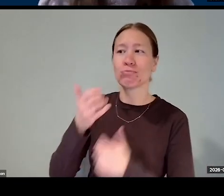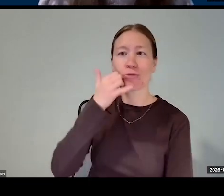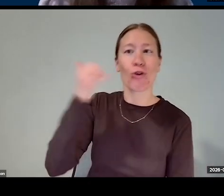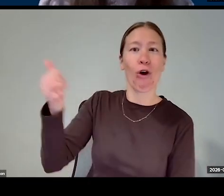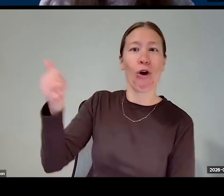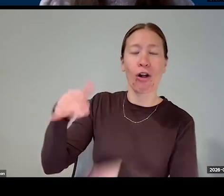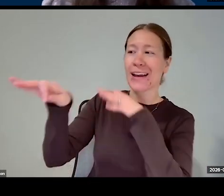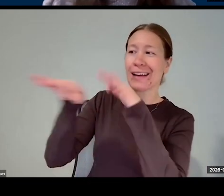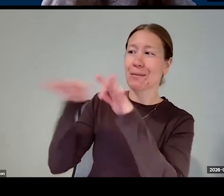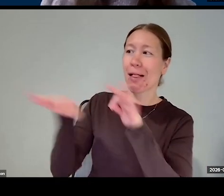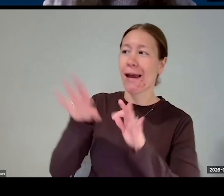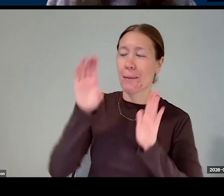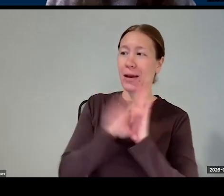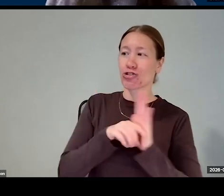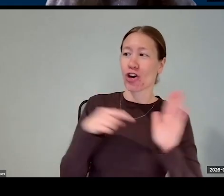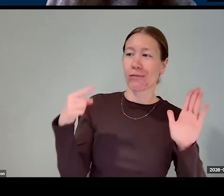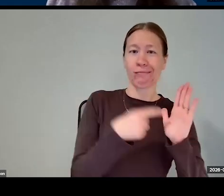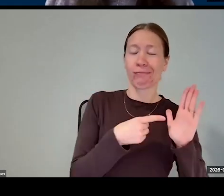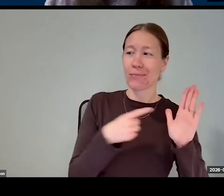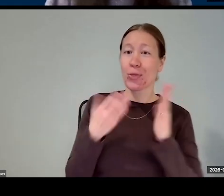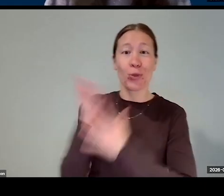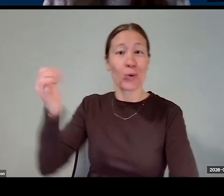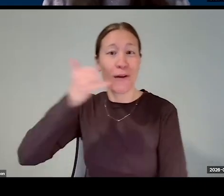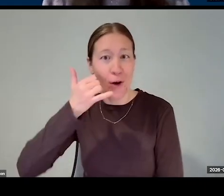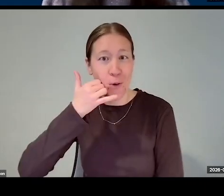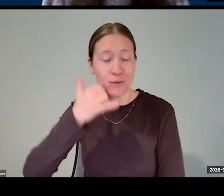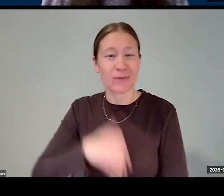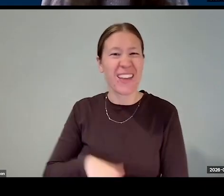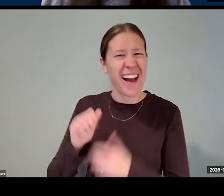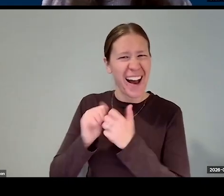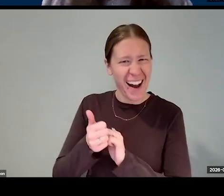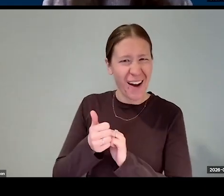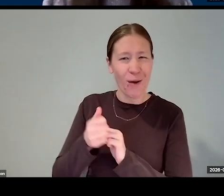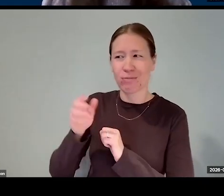What visual information is important to convey to that specific person?